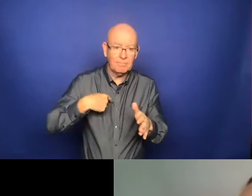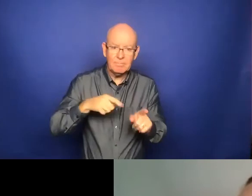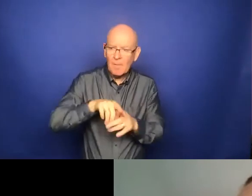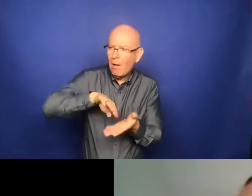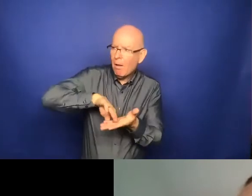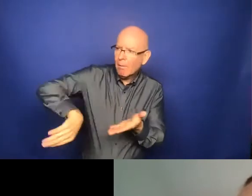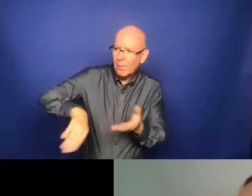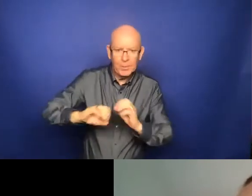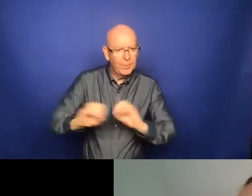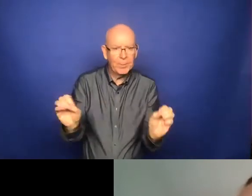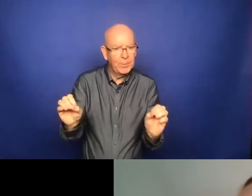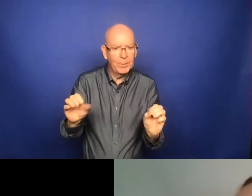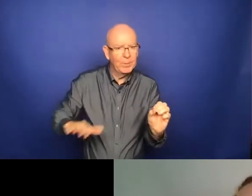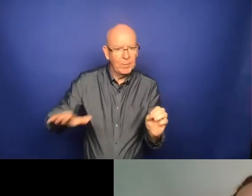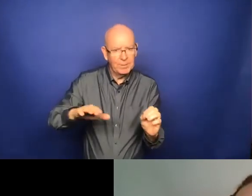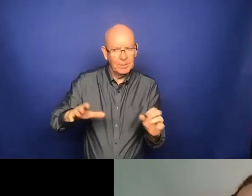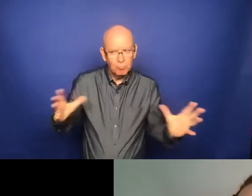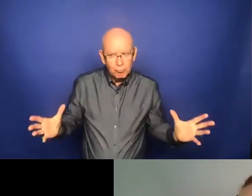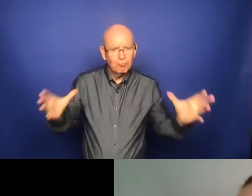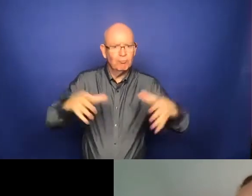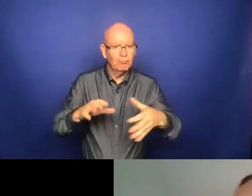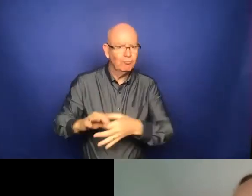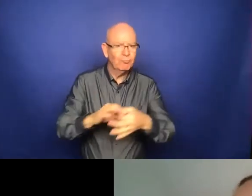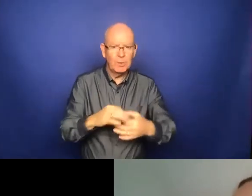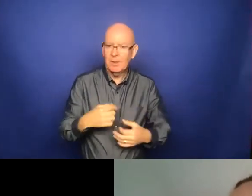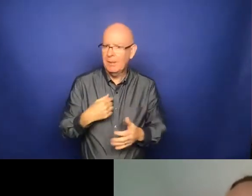. I would like to now give the floor to Jose Viera